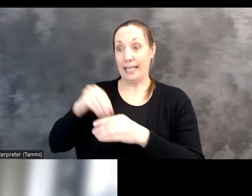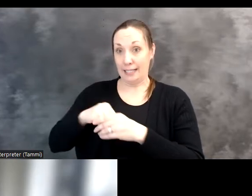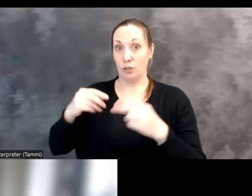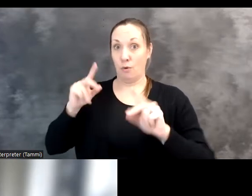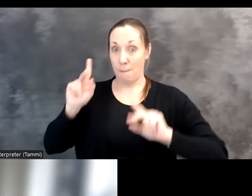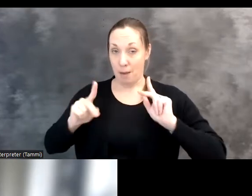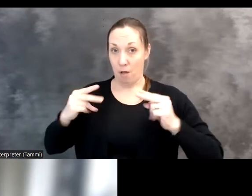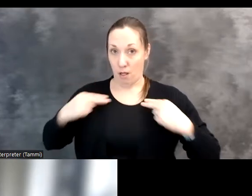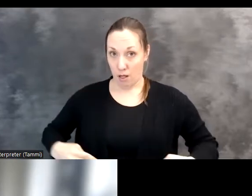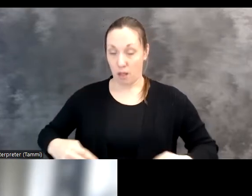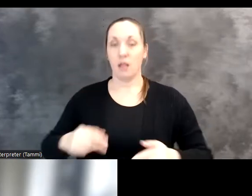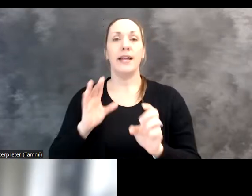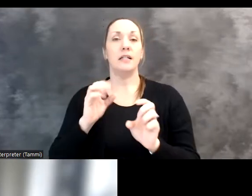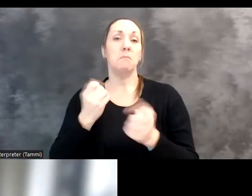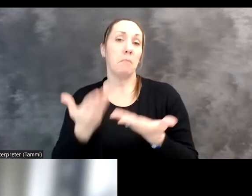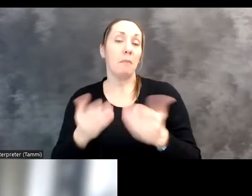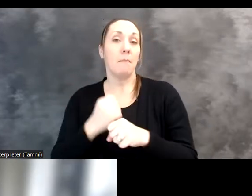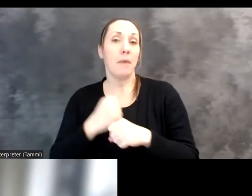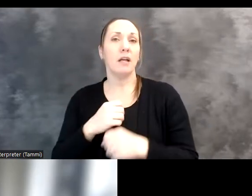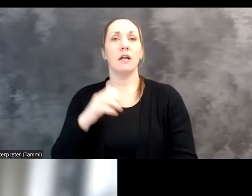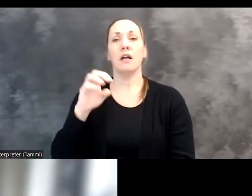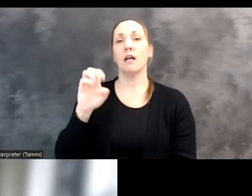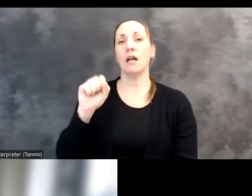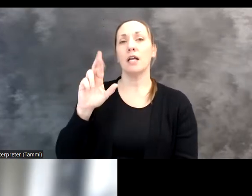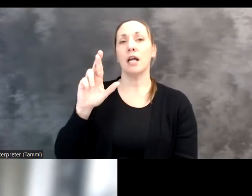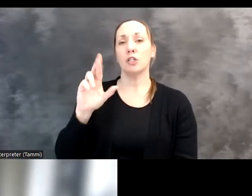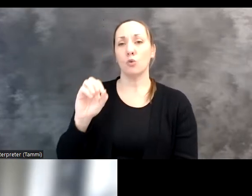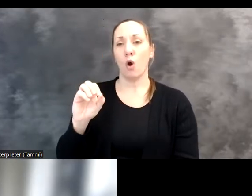as we're talking new devices that are going to be implanted into had you